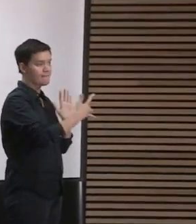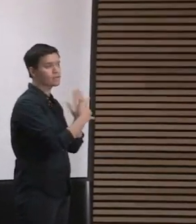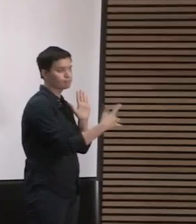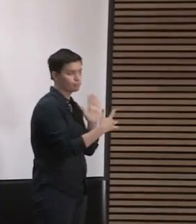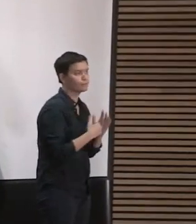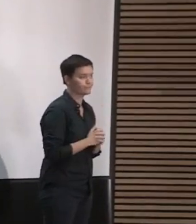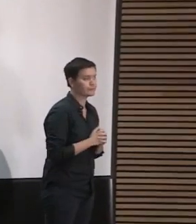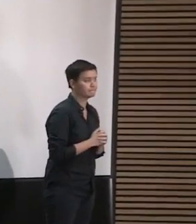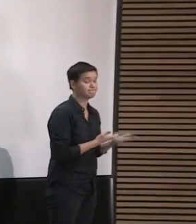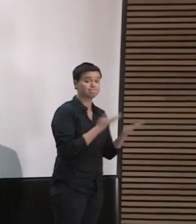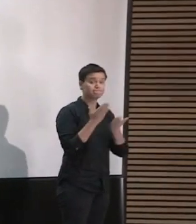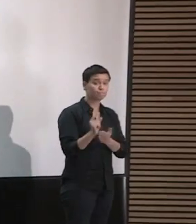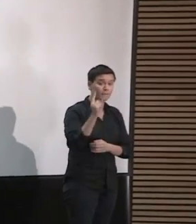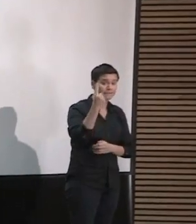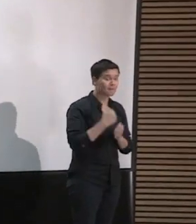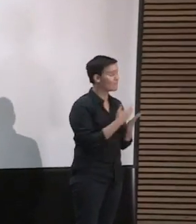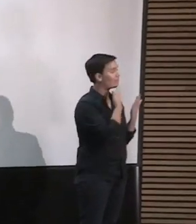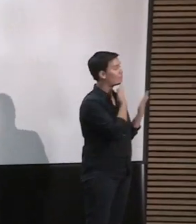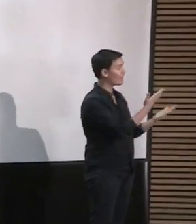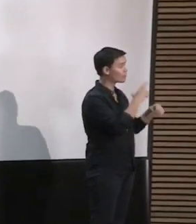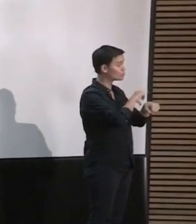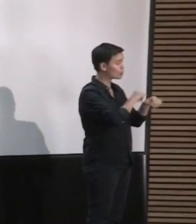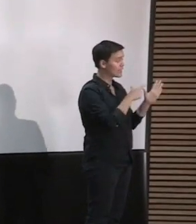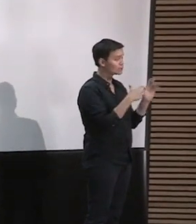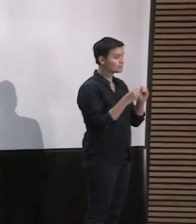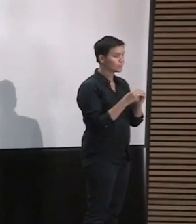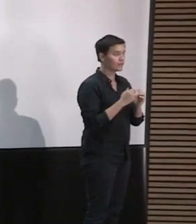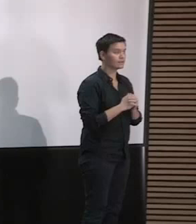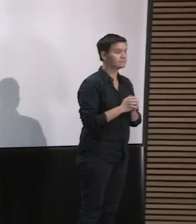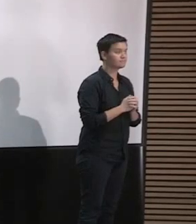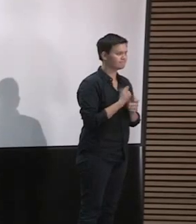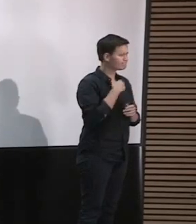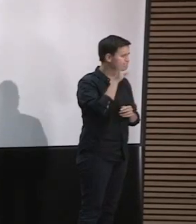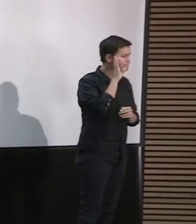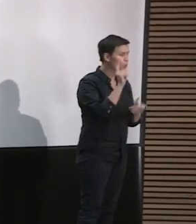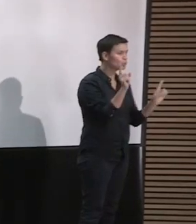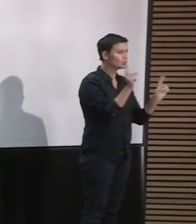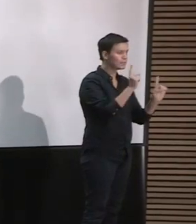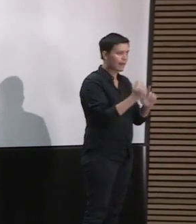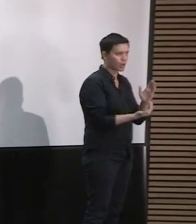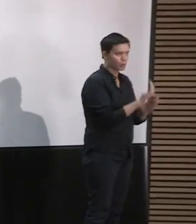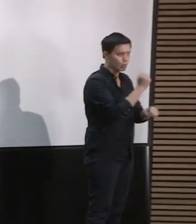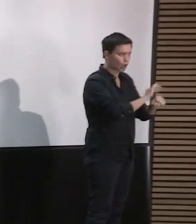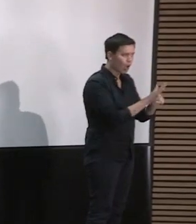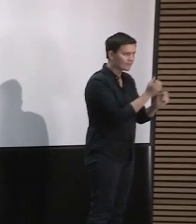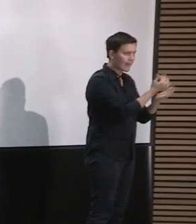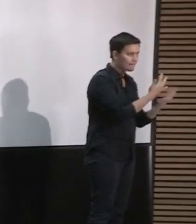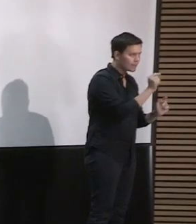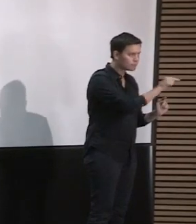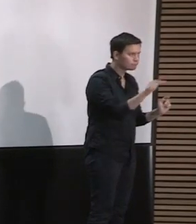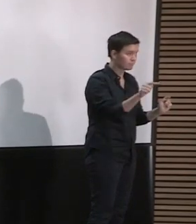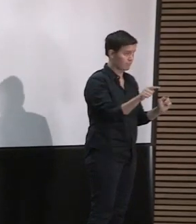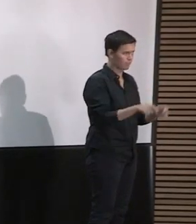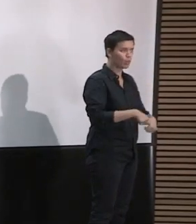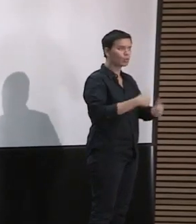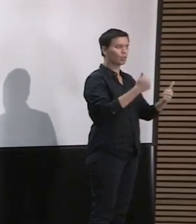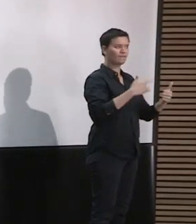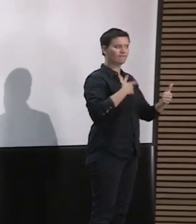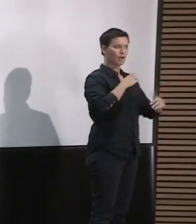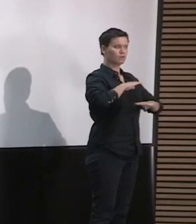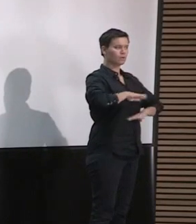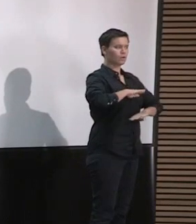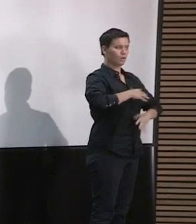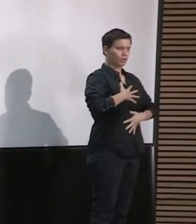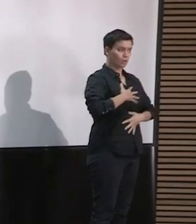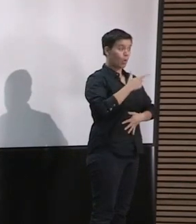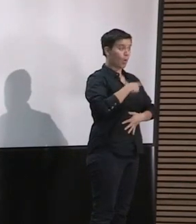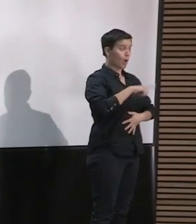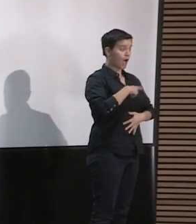on a case-by-case basis. Thank